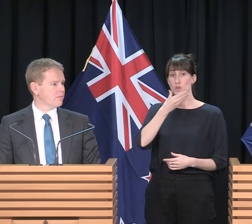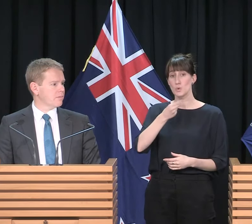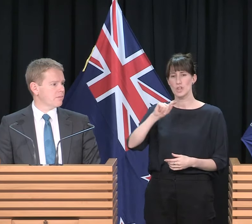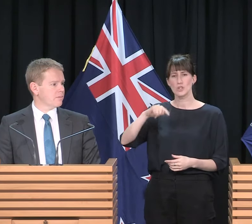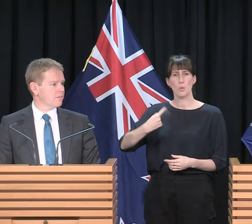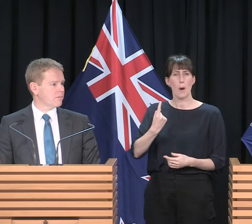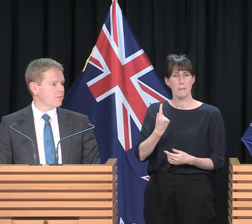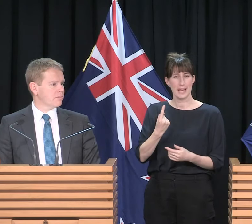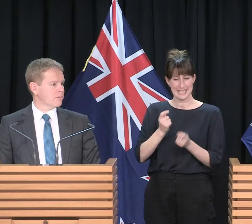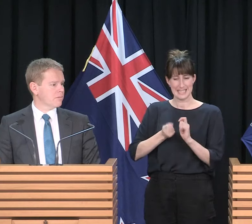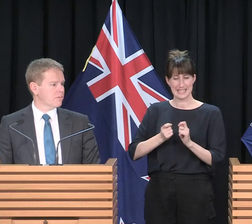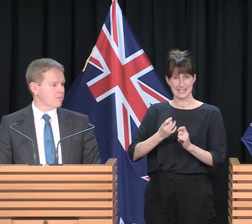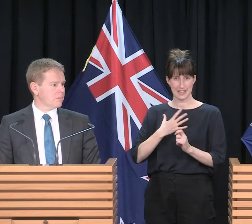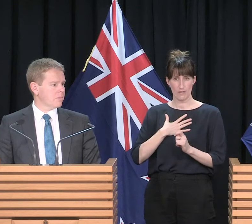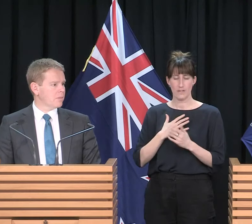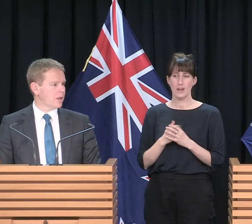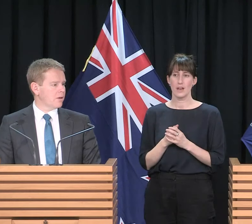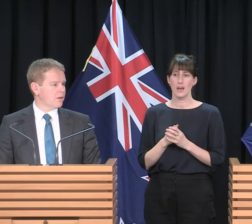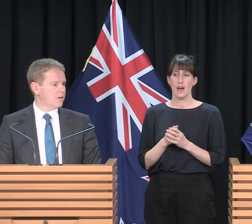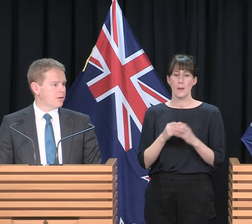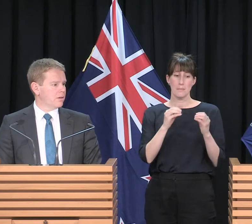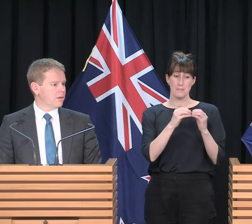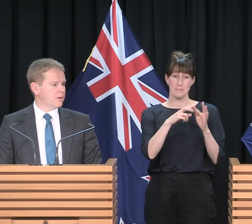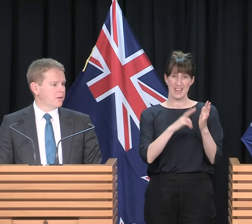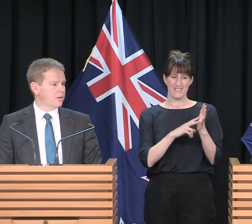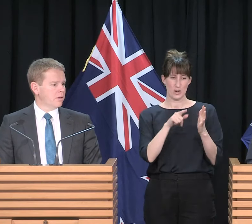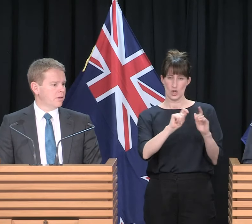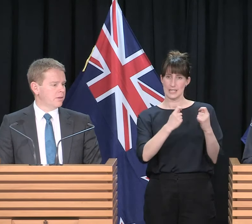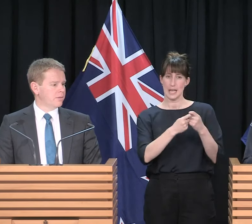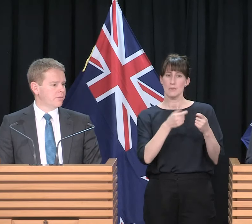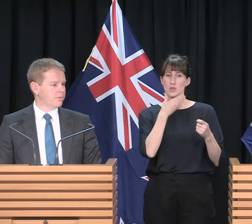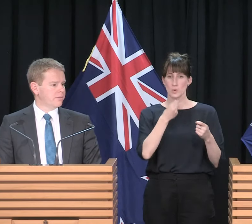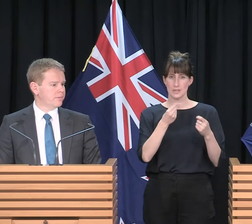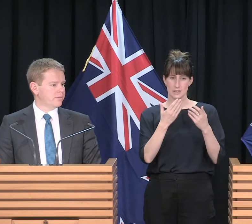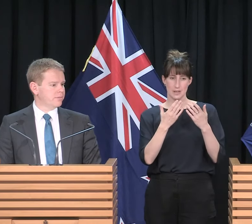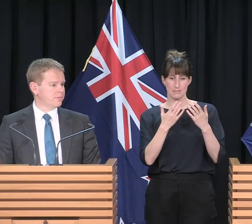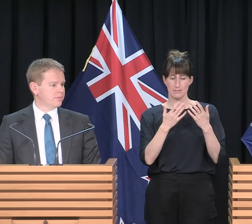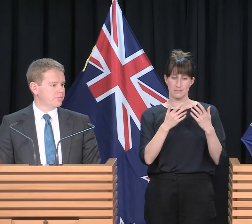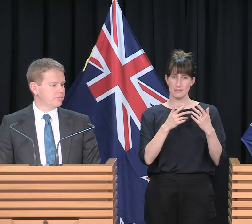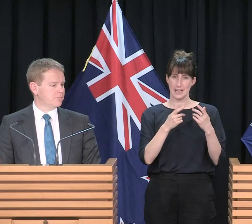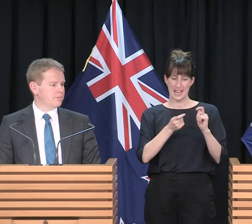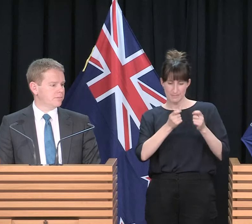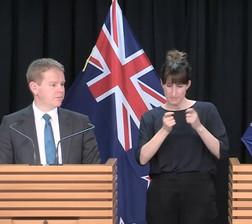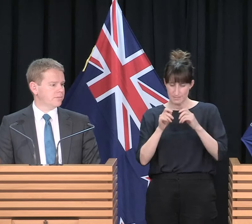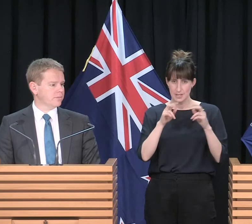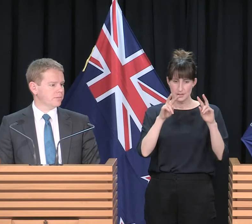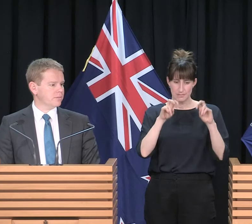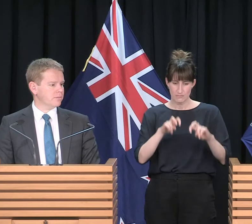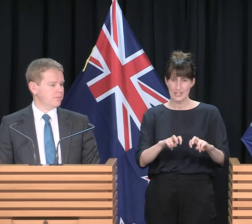The reality is our understanding of the disease is changing all of the time. We get new information.